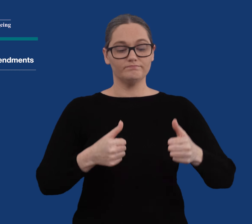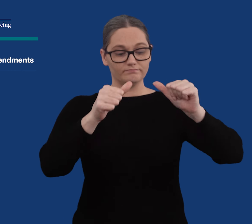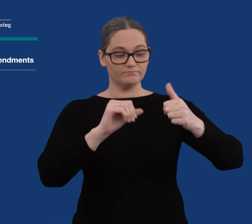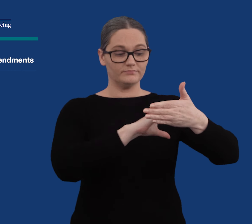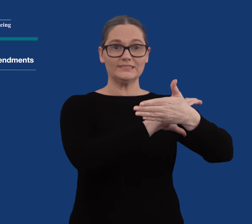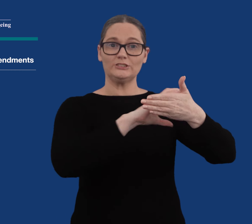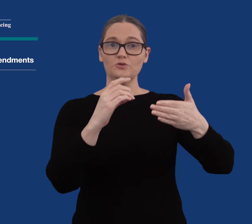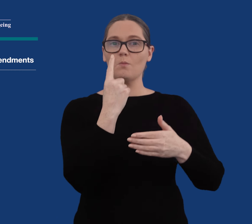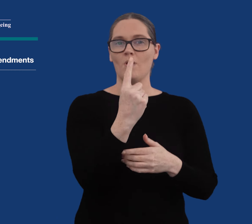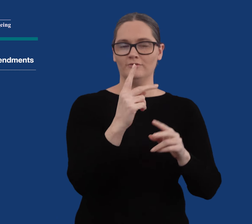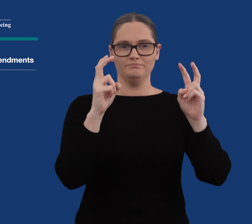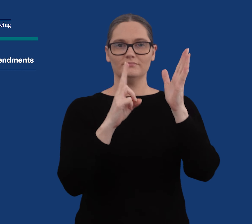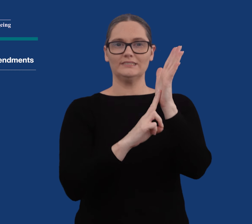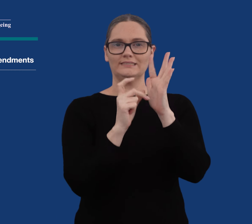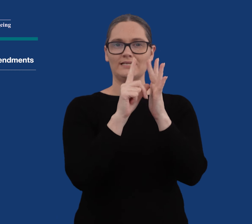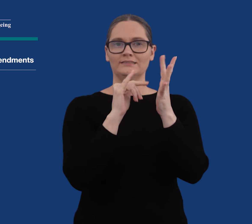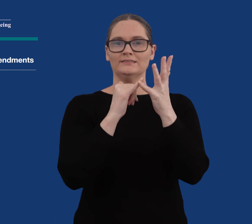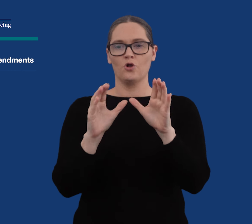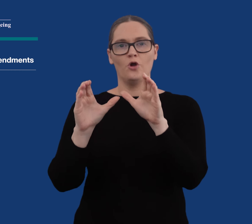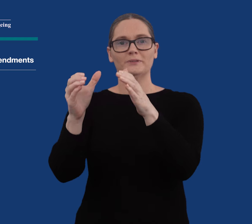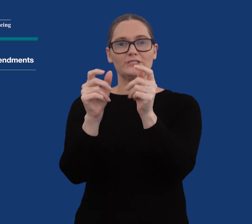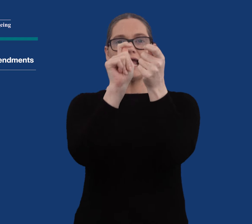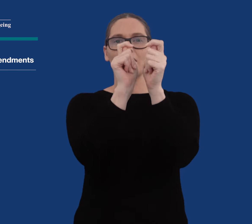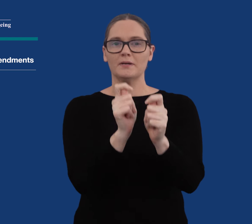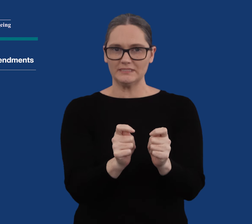Schedule 1 – NDIS Commission Amendments